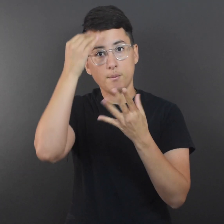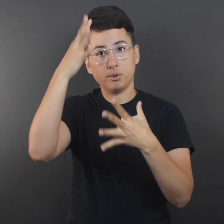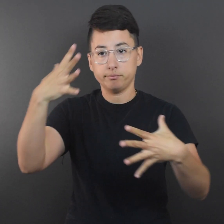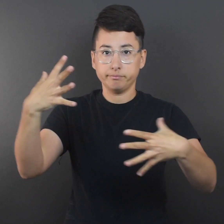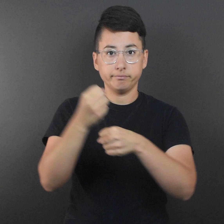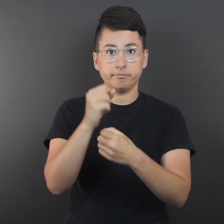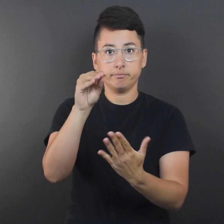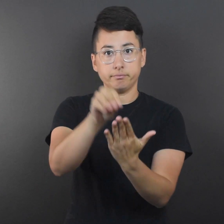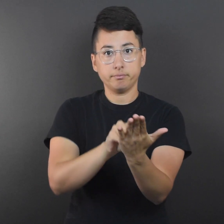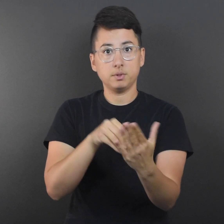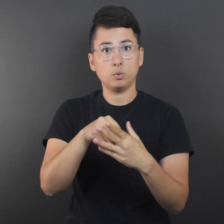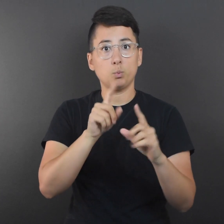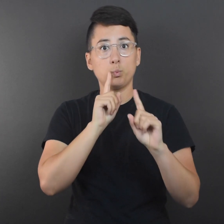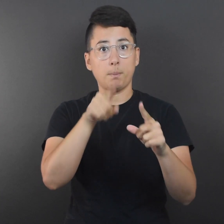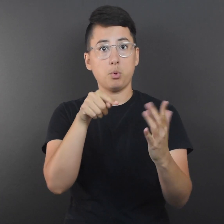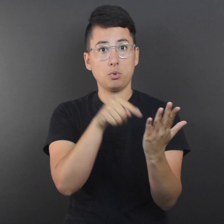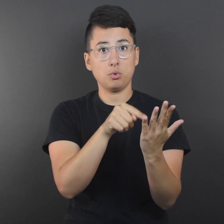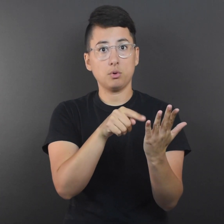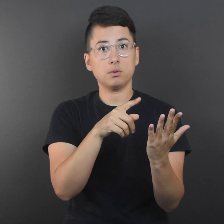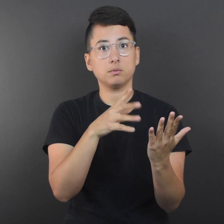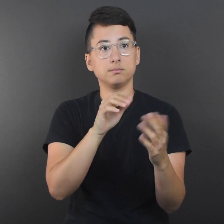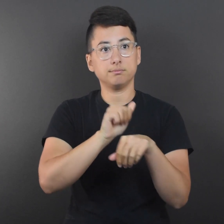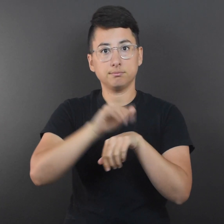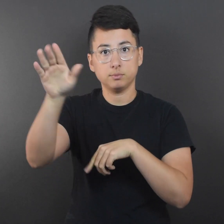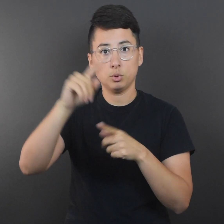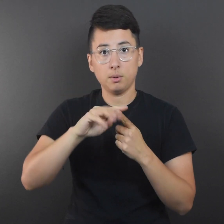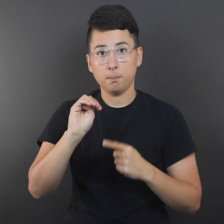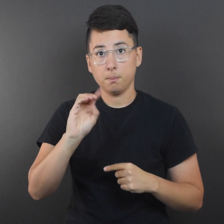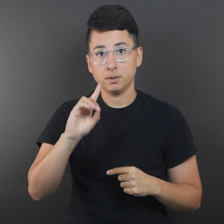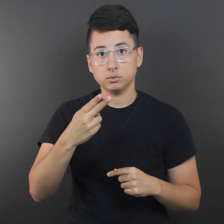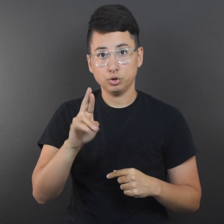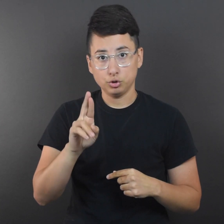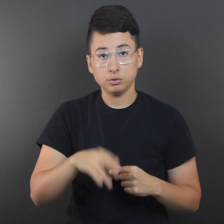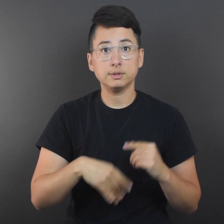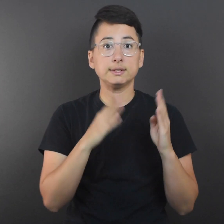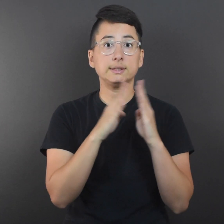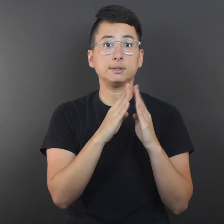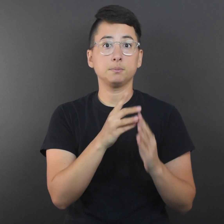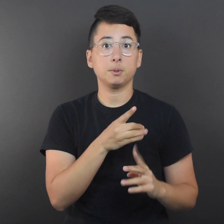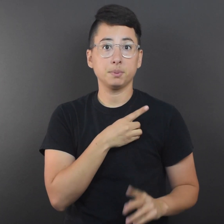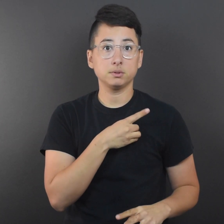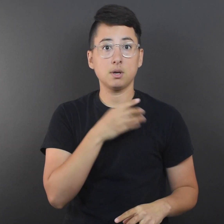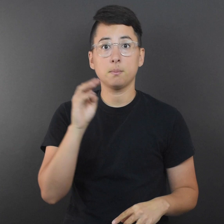Lessons learned from community members will be included in a report to MDHR that will inform